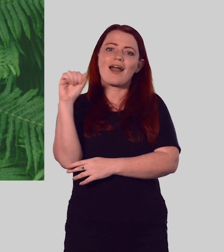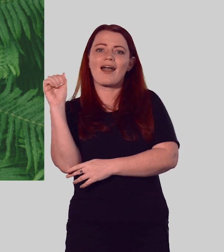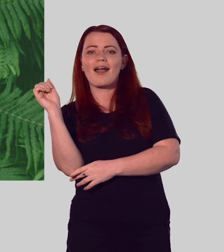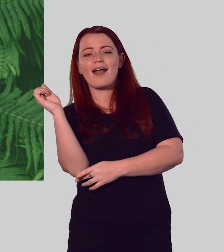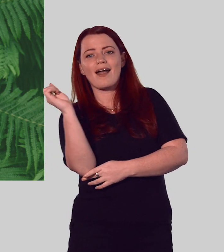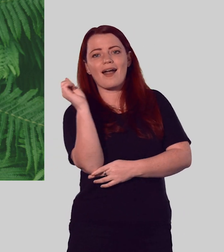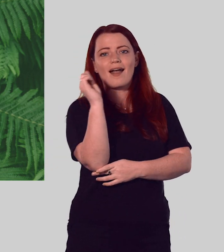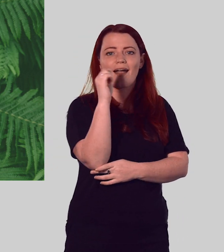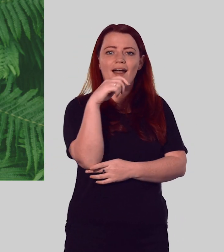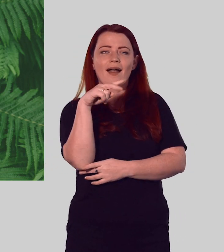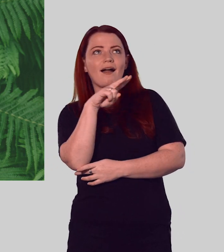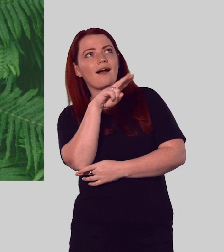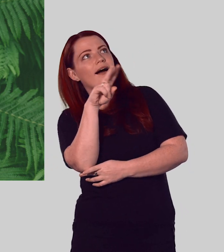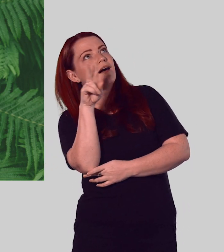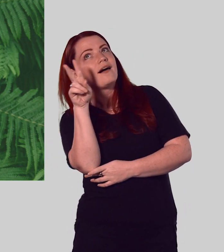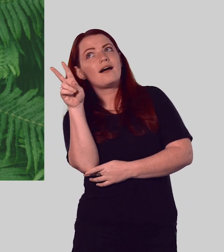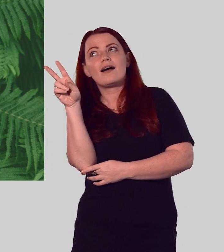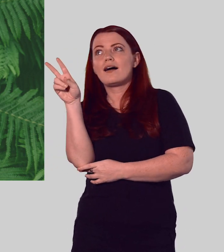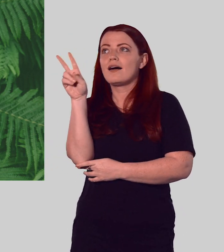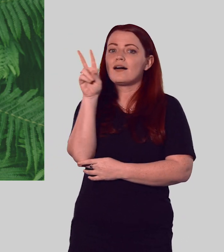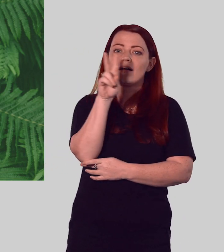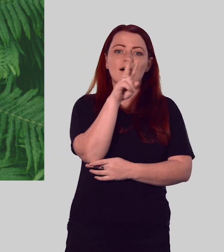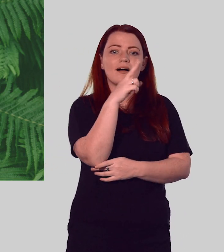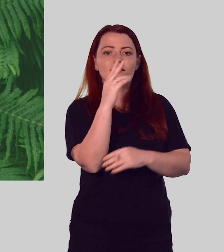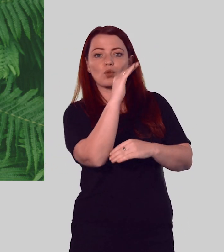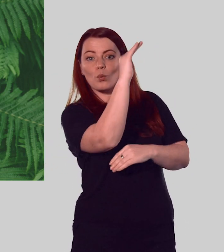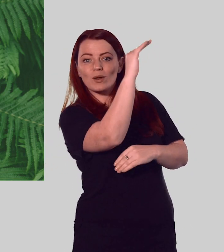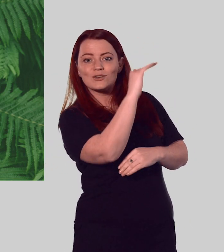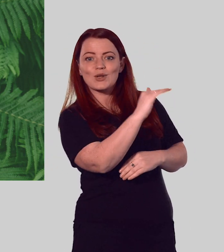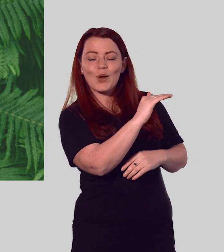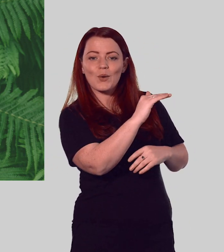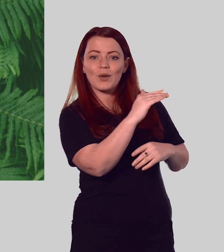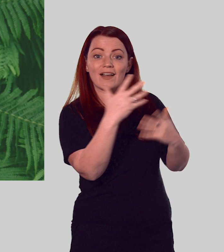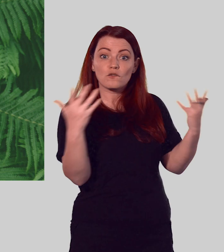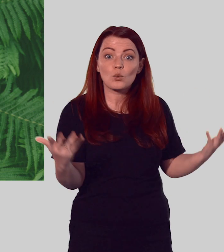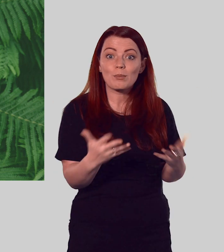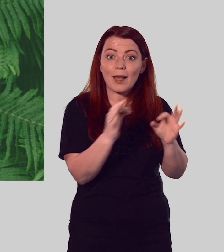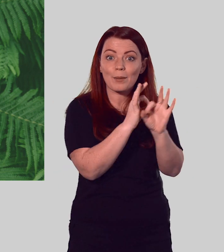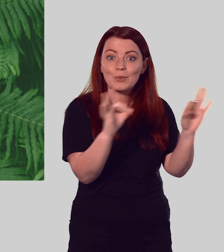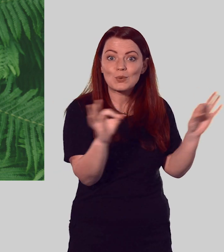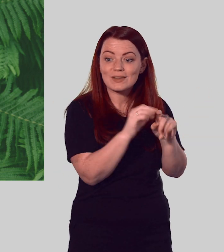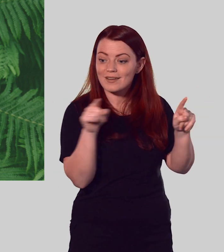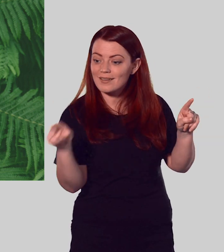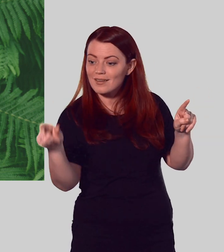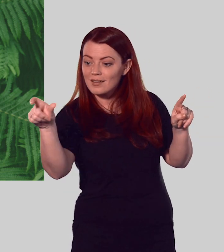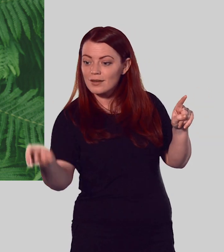looking out into the distant window and if you play music he will smile, and that, his